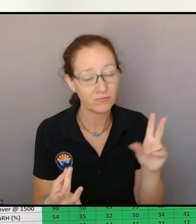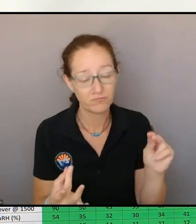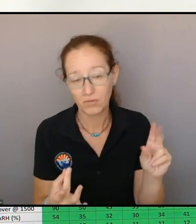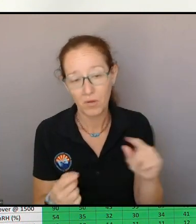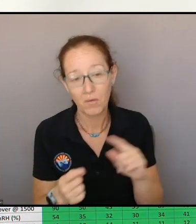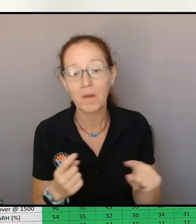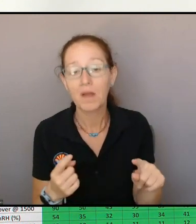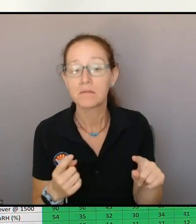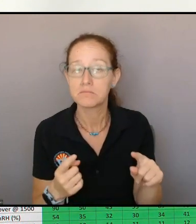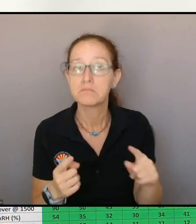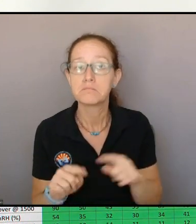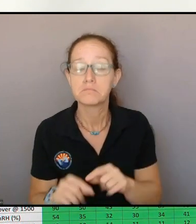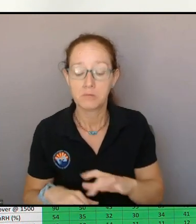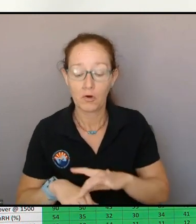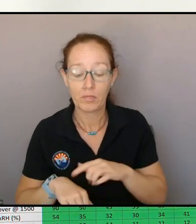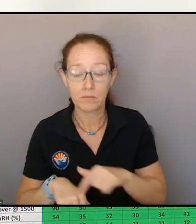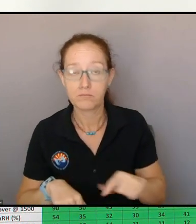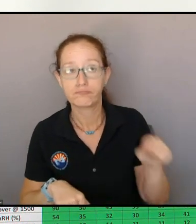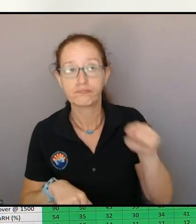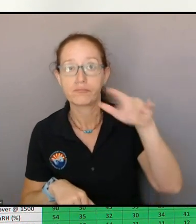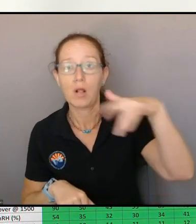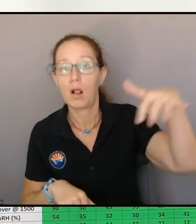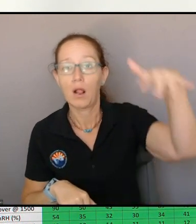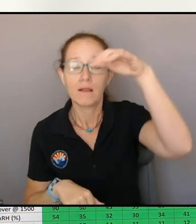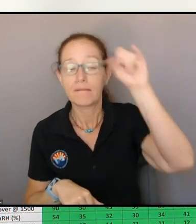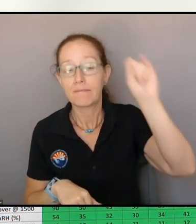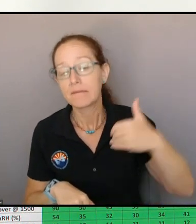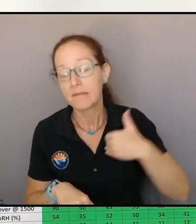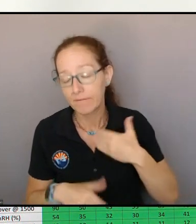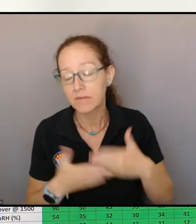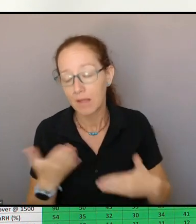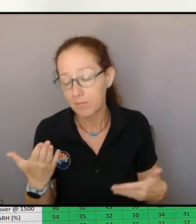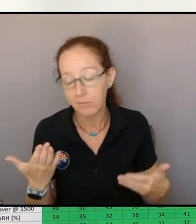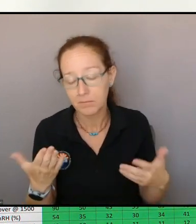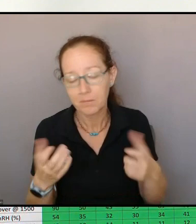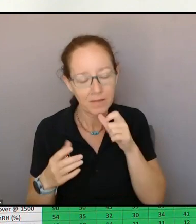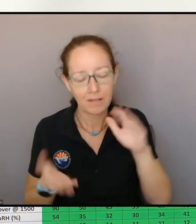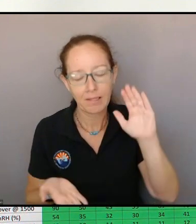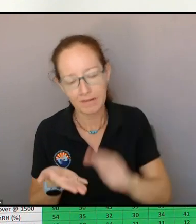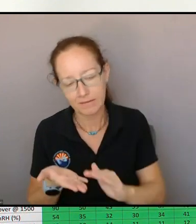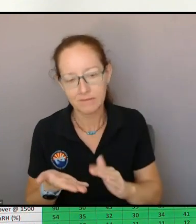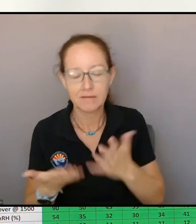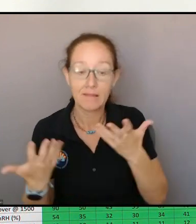much as we have had so far. That's it. Thanks.